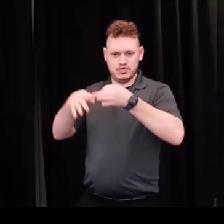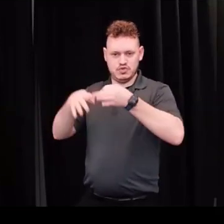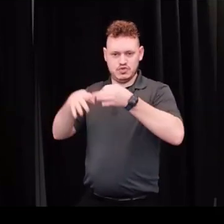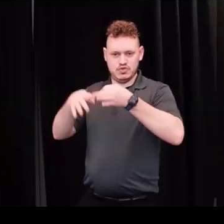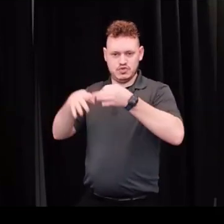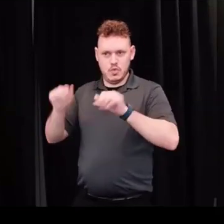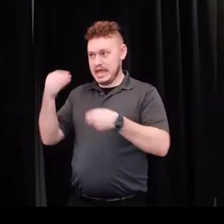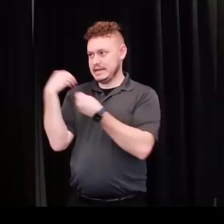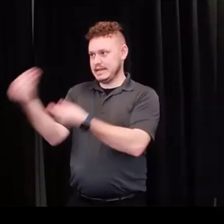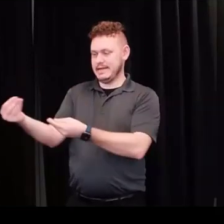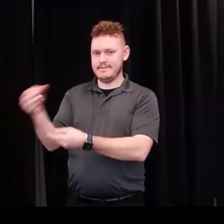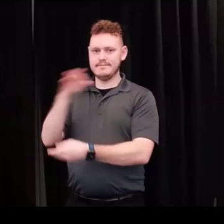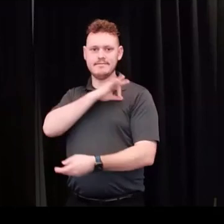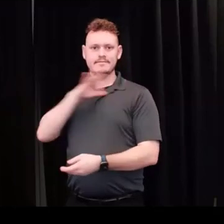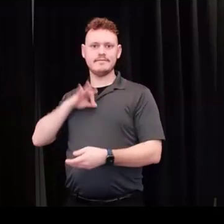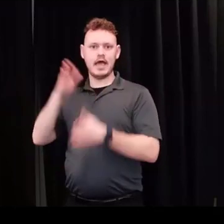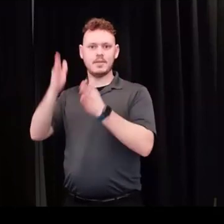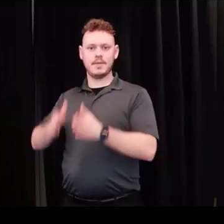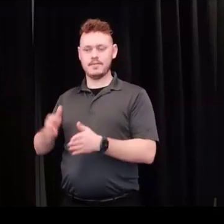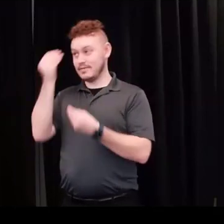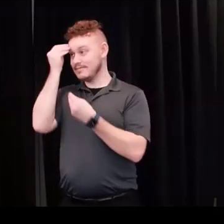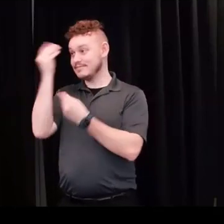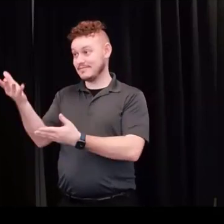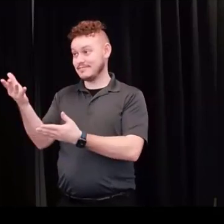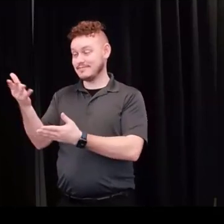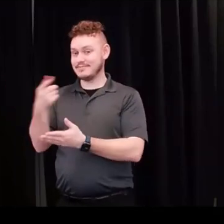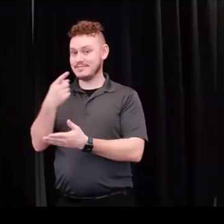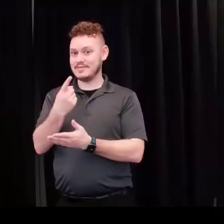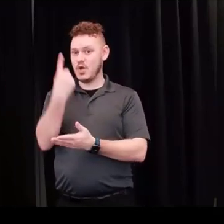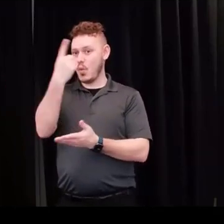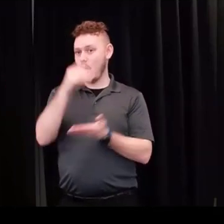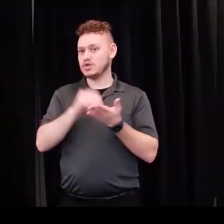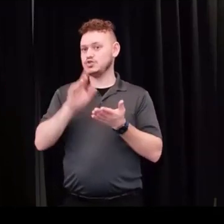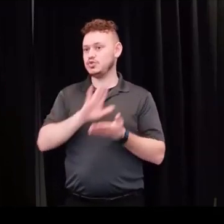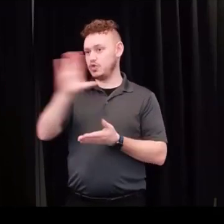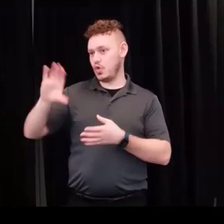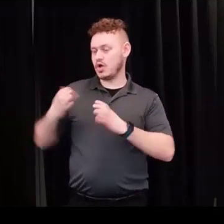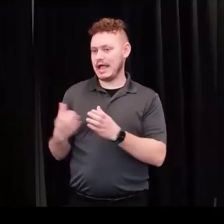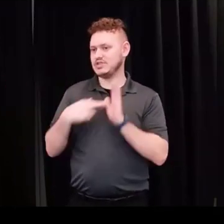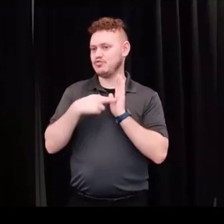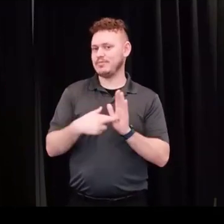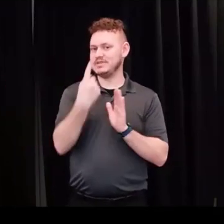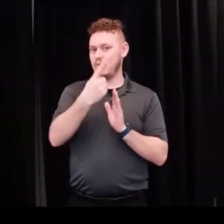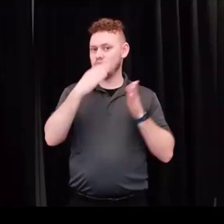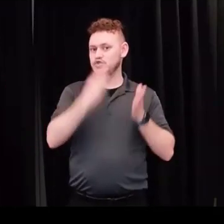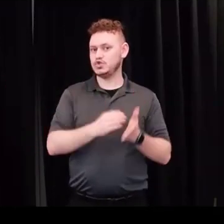a faculty member to say "This is a student in your class. This is an end-user that you might